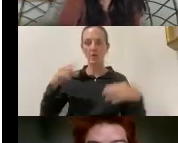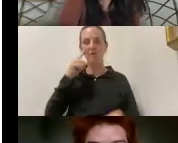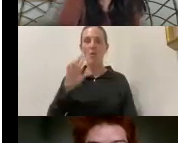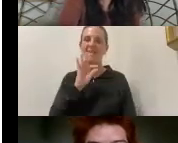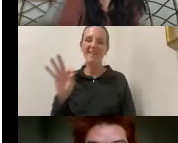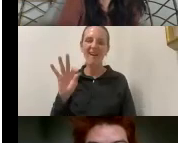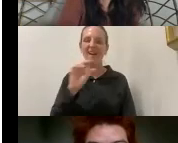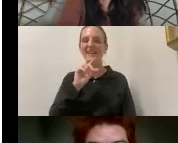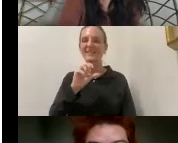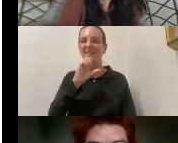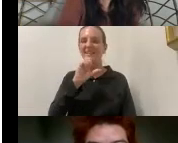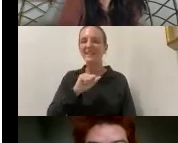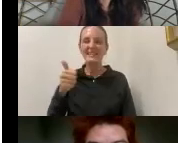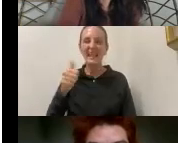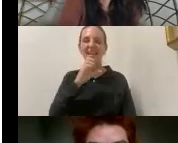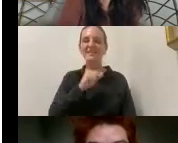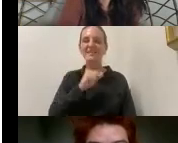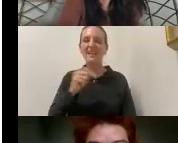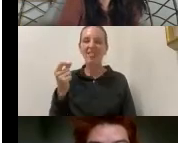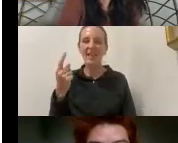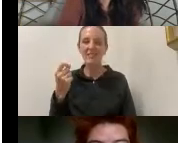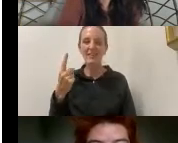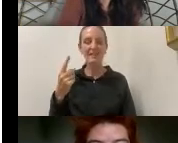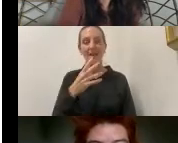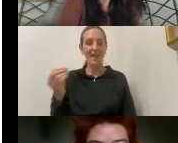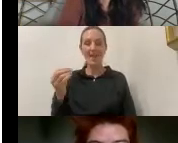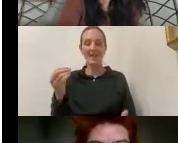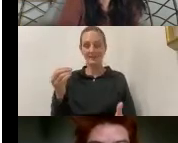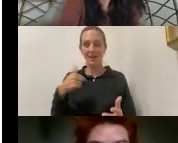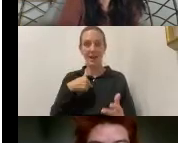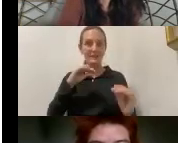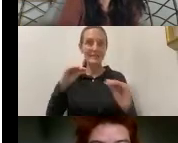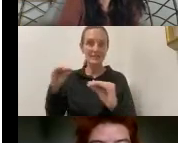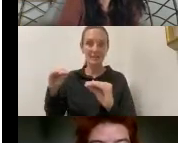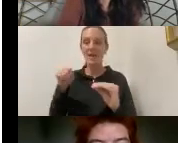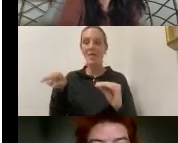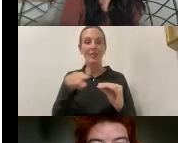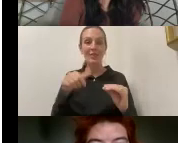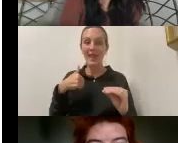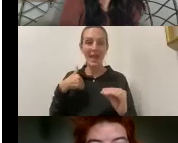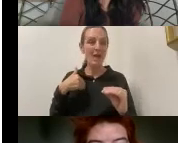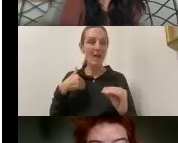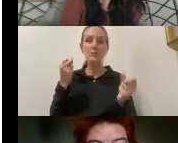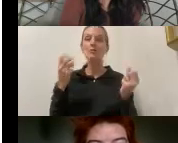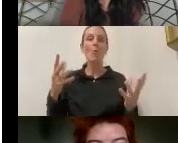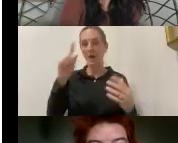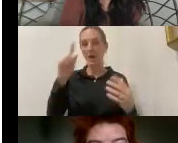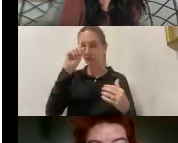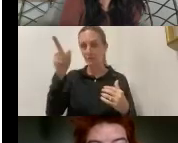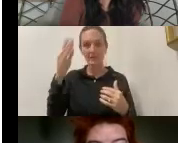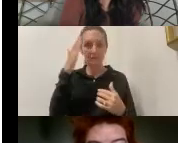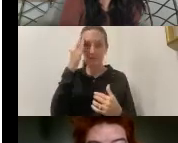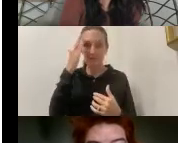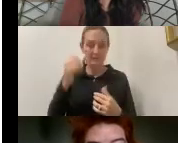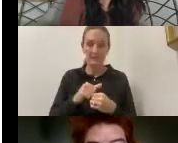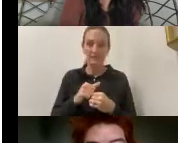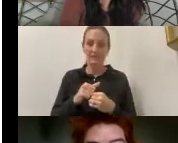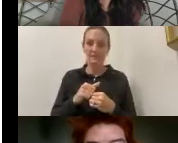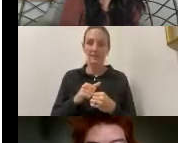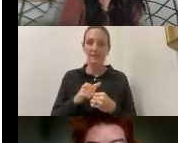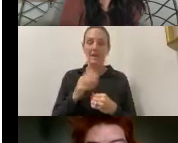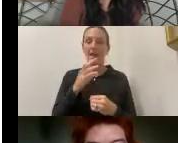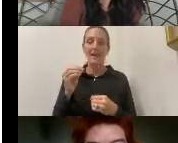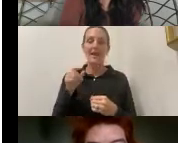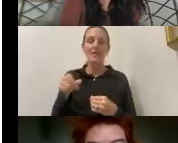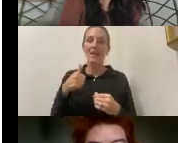olds, and have faith that they have so much awareness and they have so much hope.